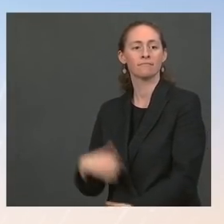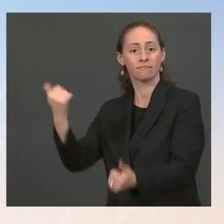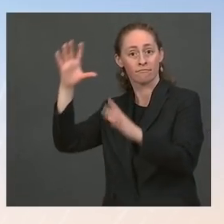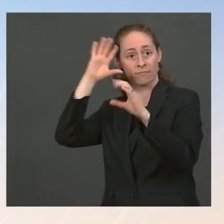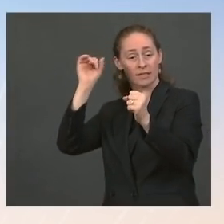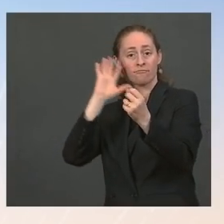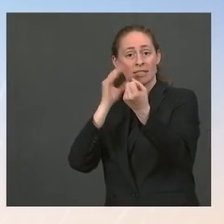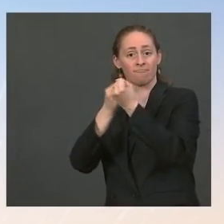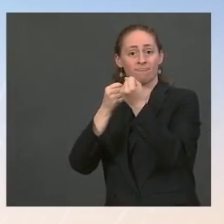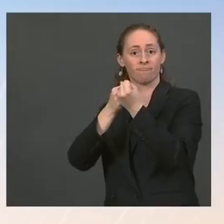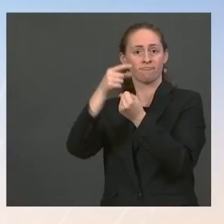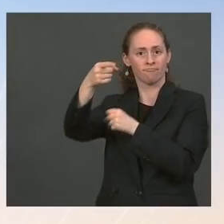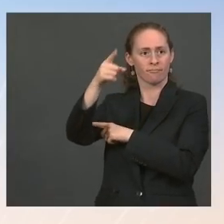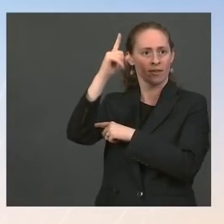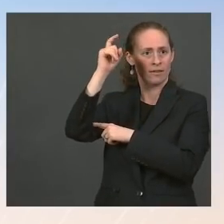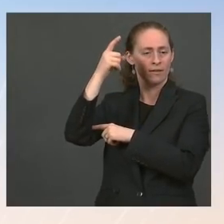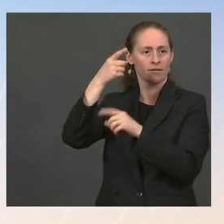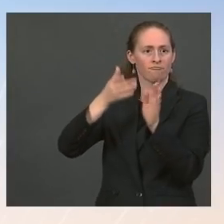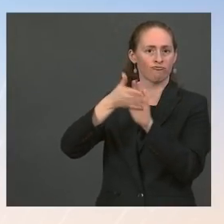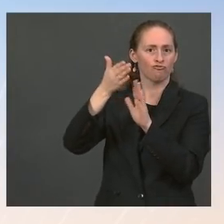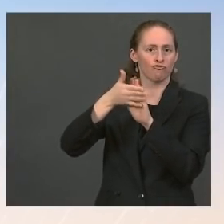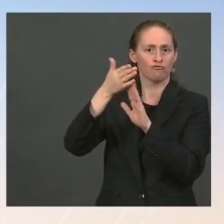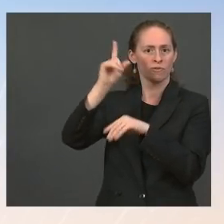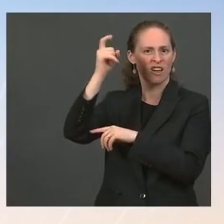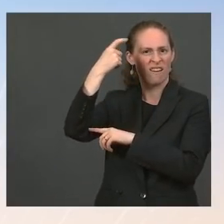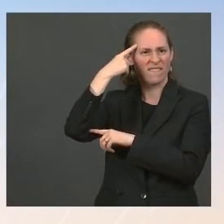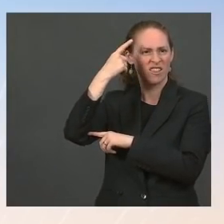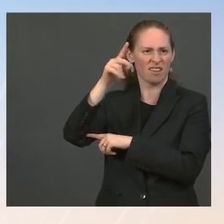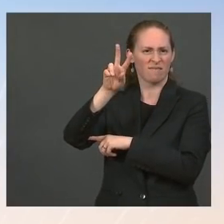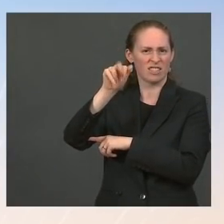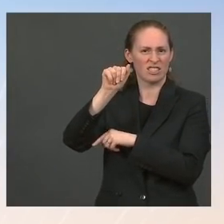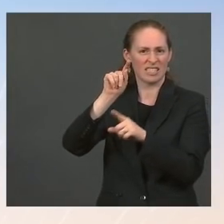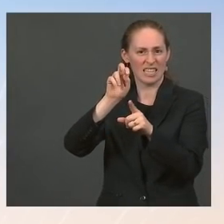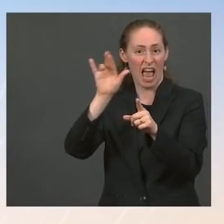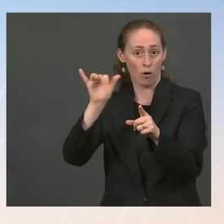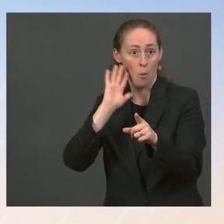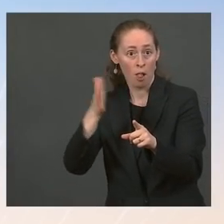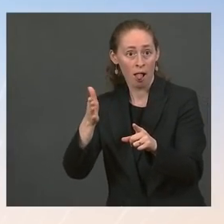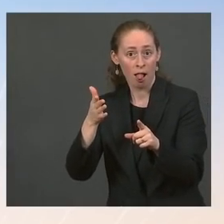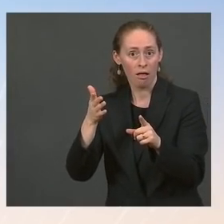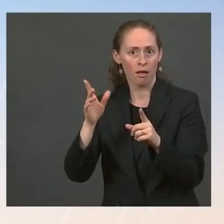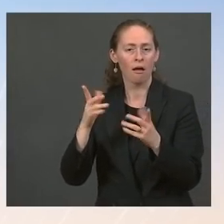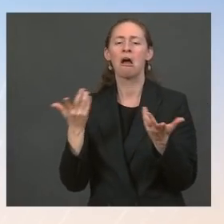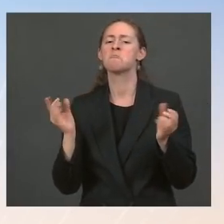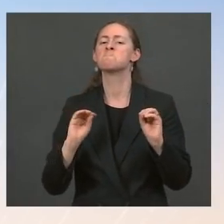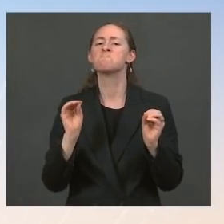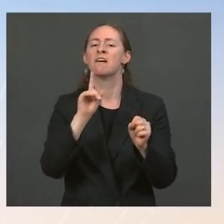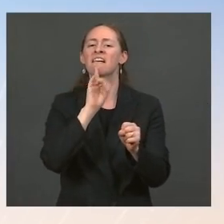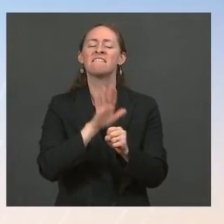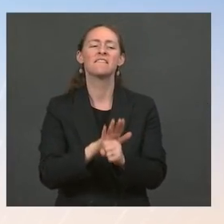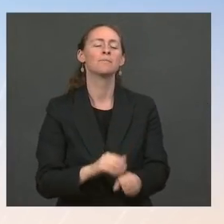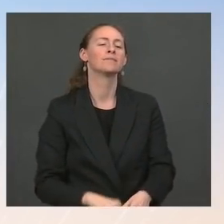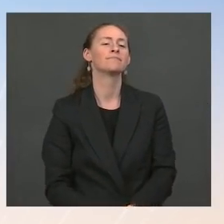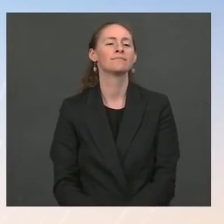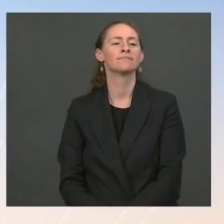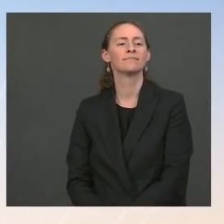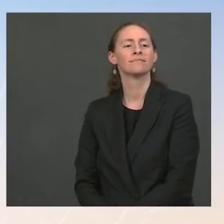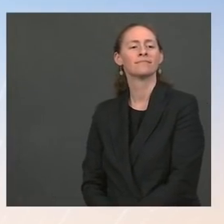Ms. Psaki: I don't have any scheduling updates today. Go ahead. The Press: Thank you, Jen. Two questions. Your administration has said multiple times that its commitment to Taiwan is rock solid.